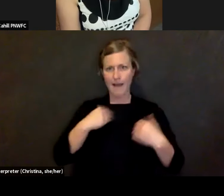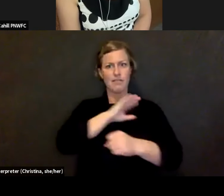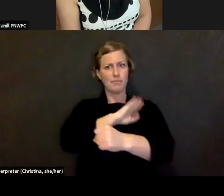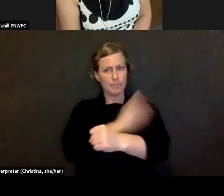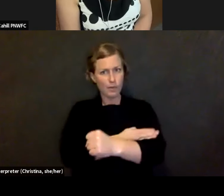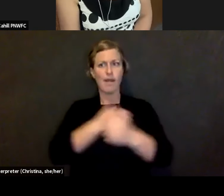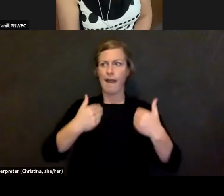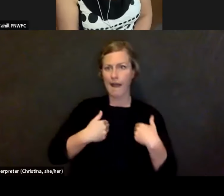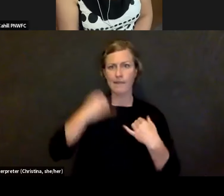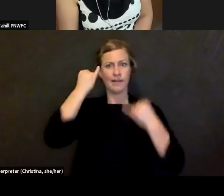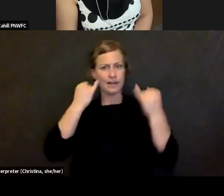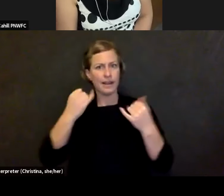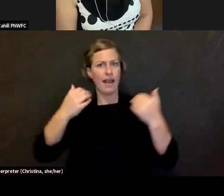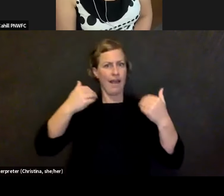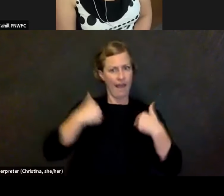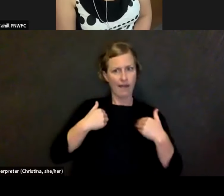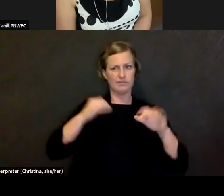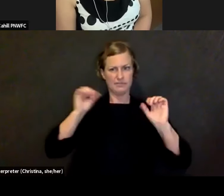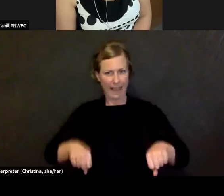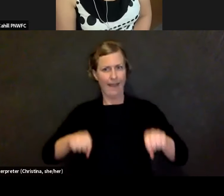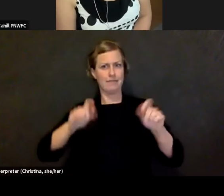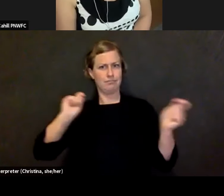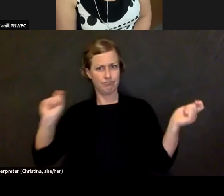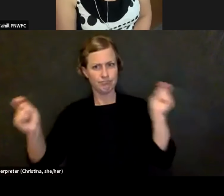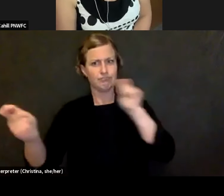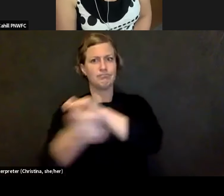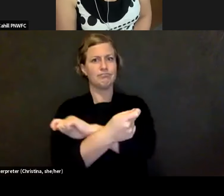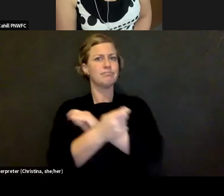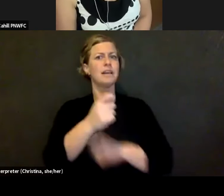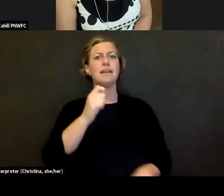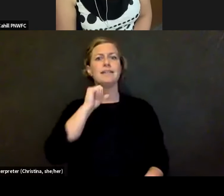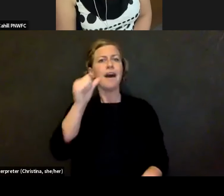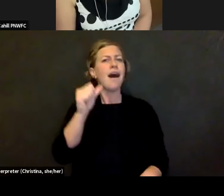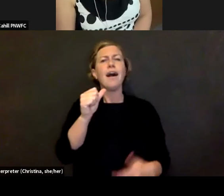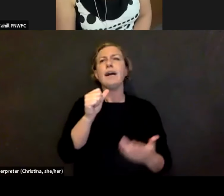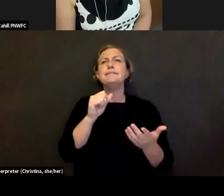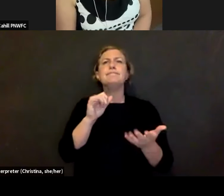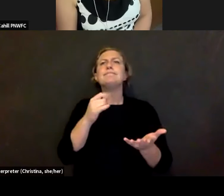I believe that the world is ripe for that right now. They're recognizing that okay, yeah, we have a lot to bring to the table.